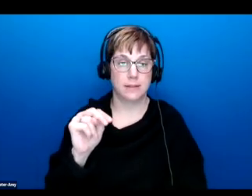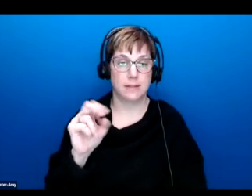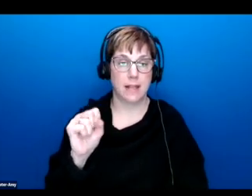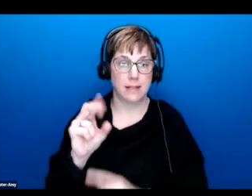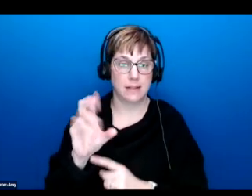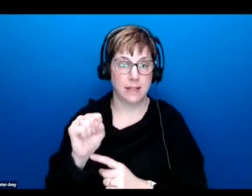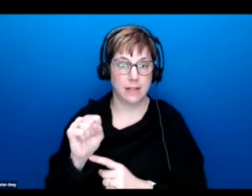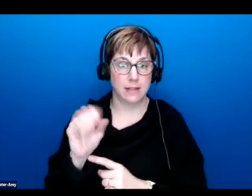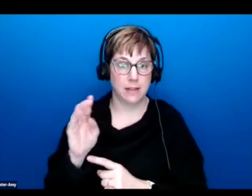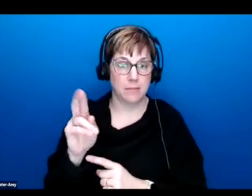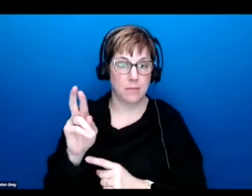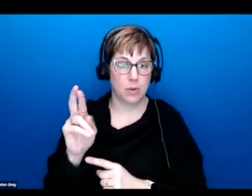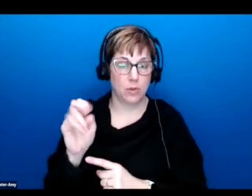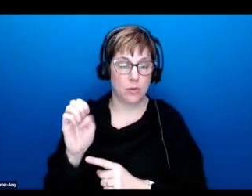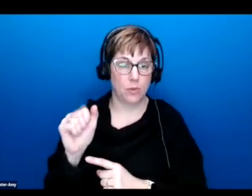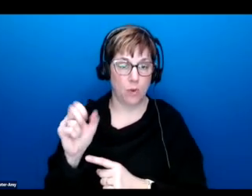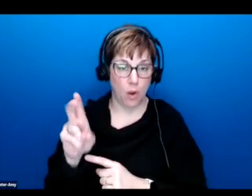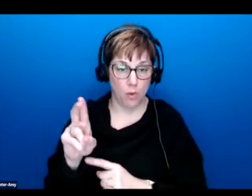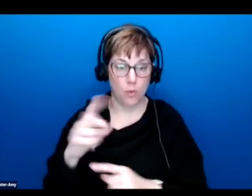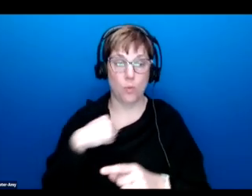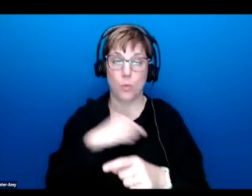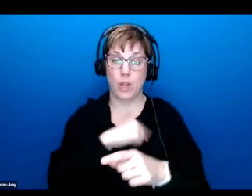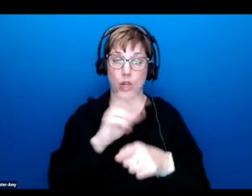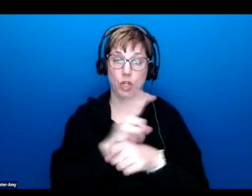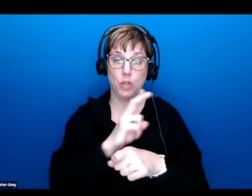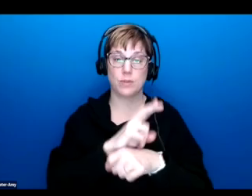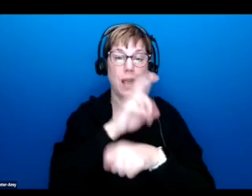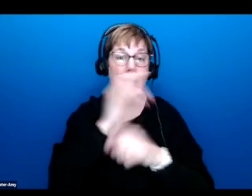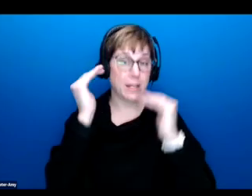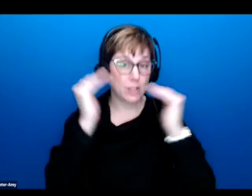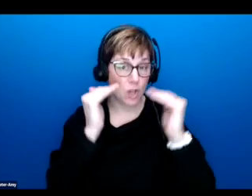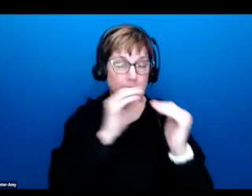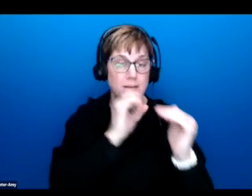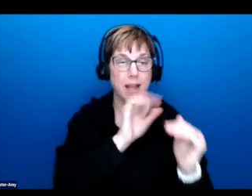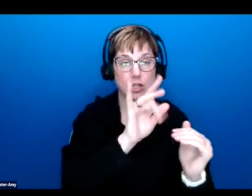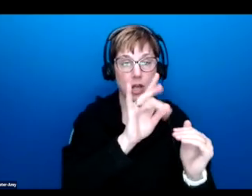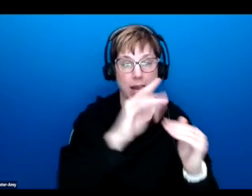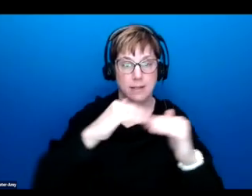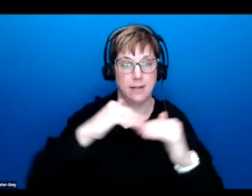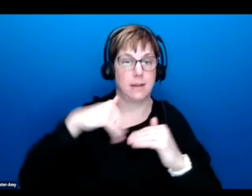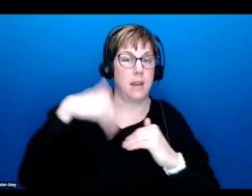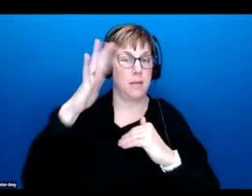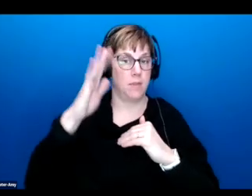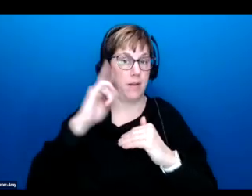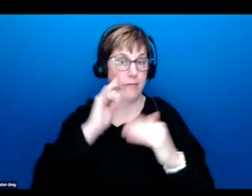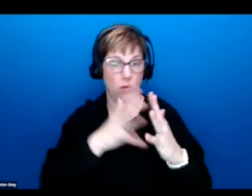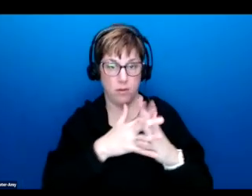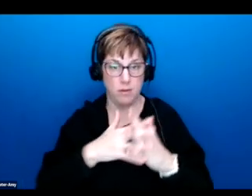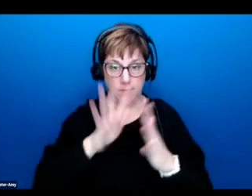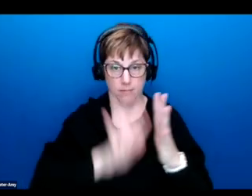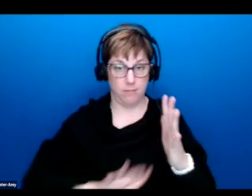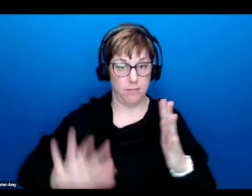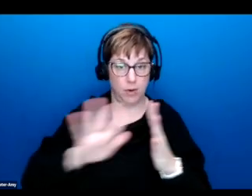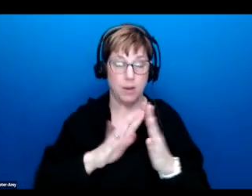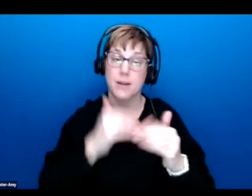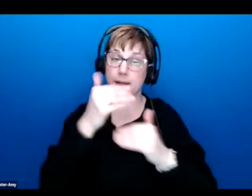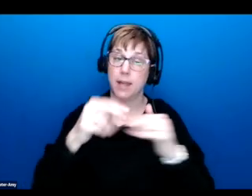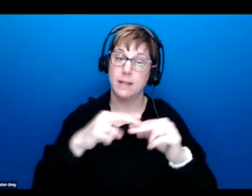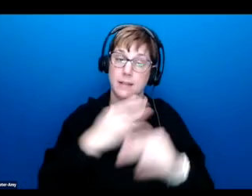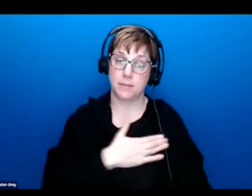focusing on the sample of adults ages 18 and older in the United States. Next slide, please.